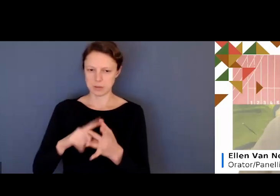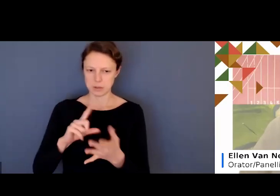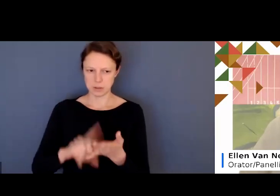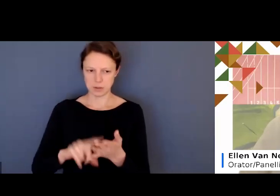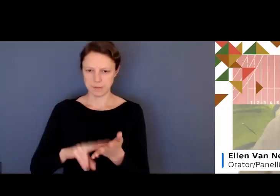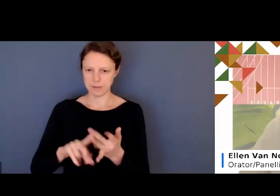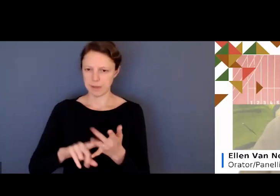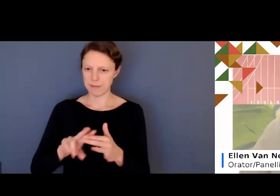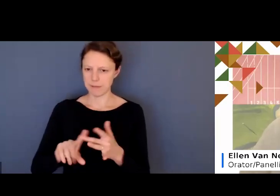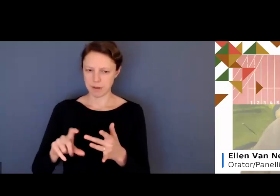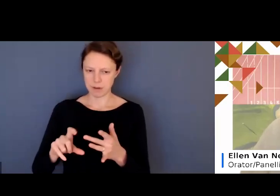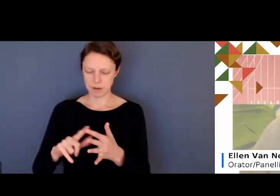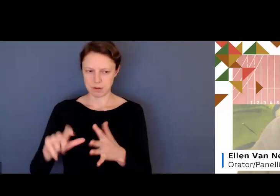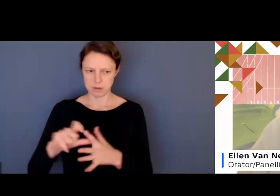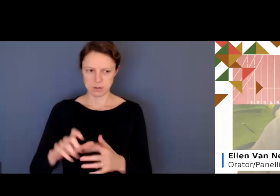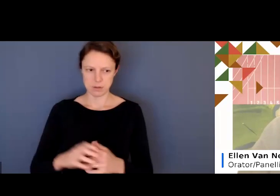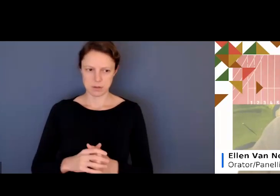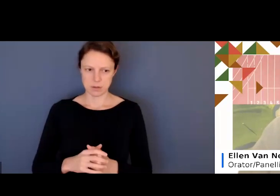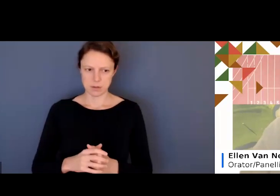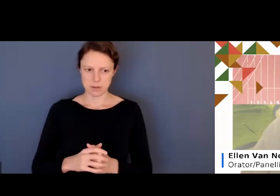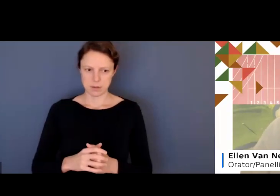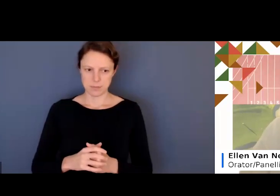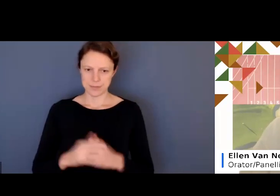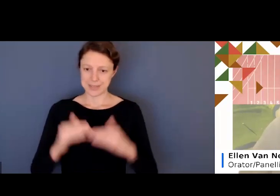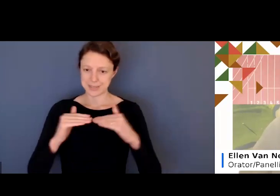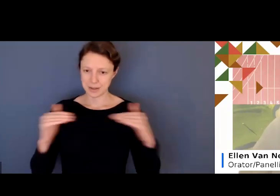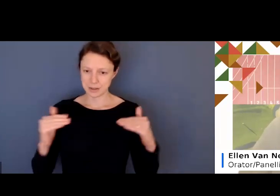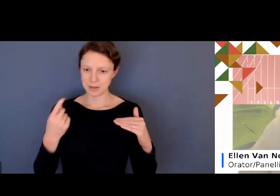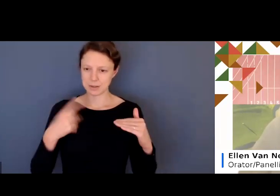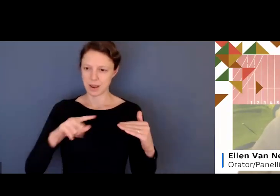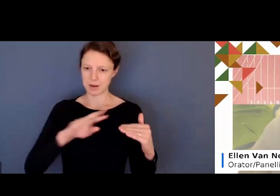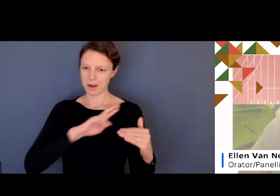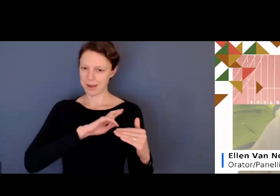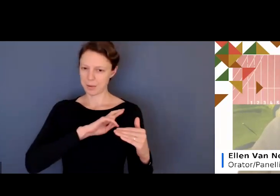justice and accountability are crucial,